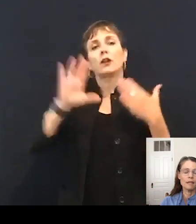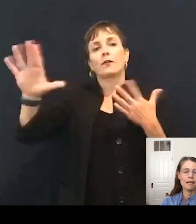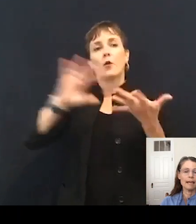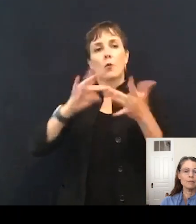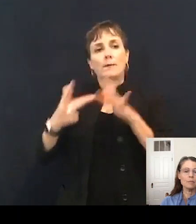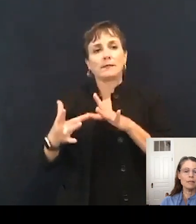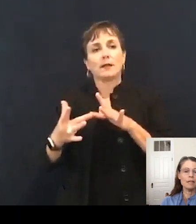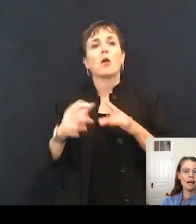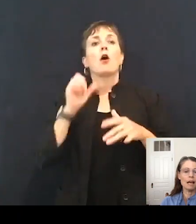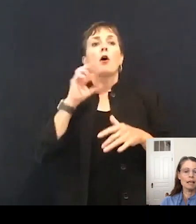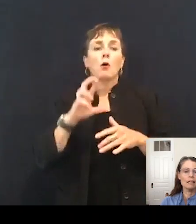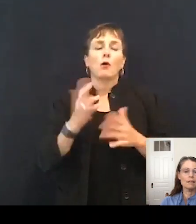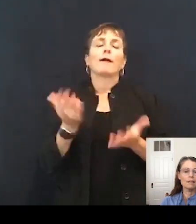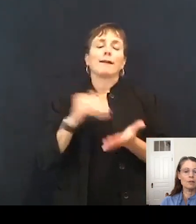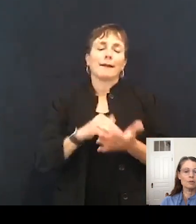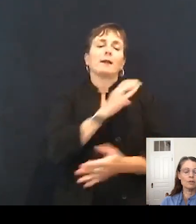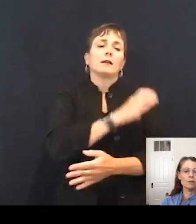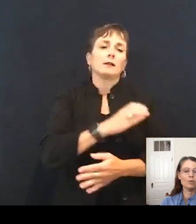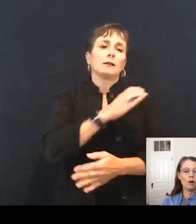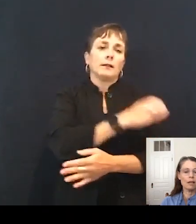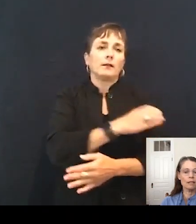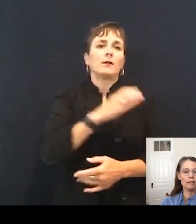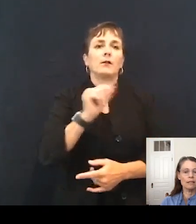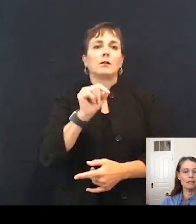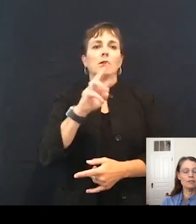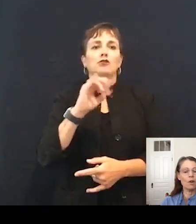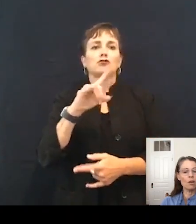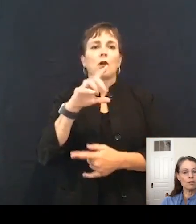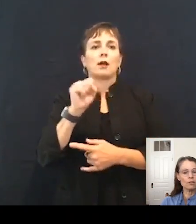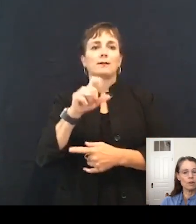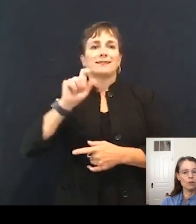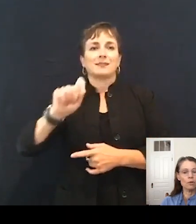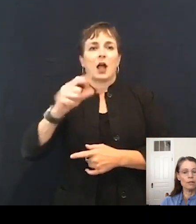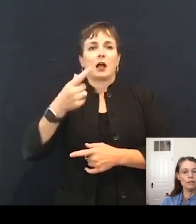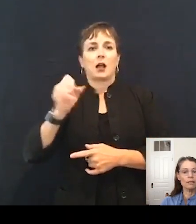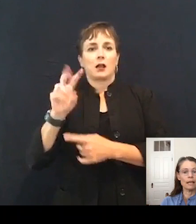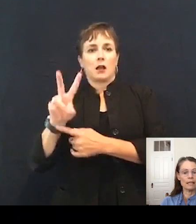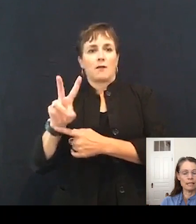NPI-001 is also an antioxidant given